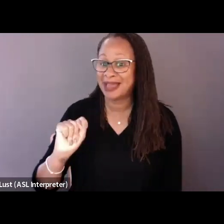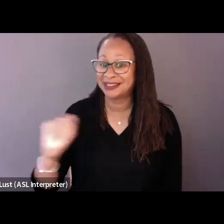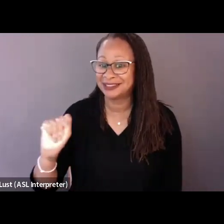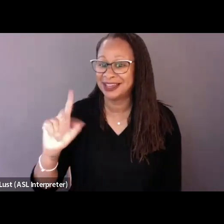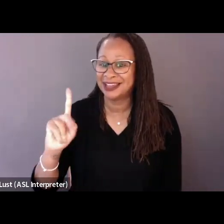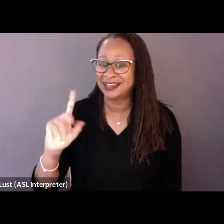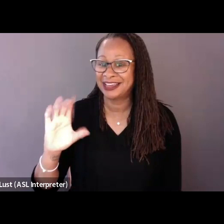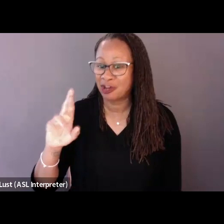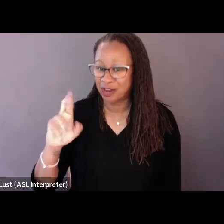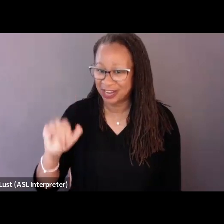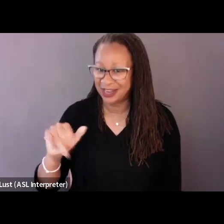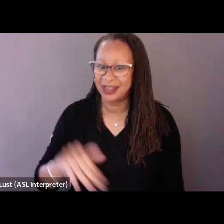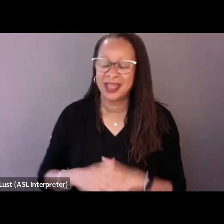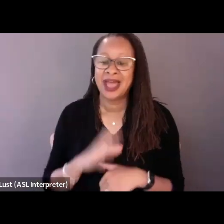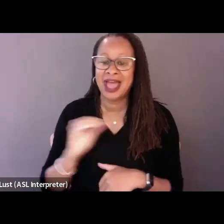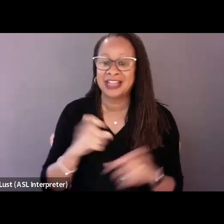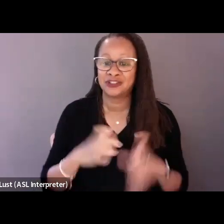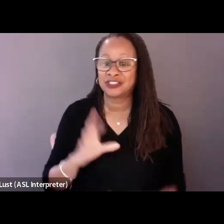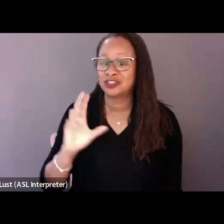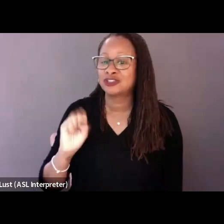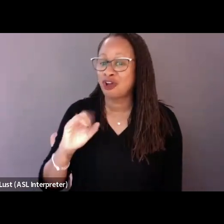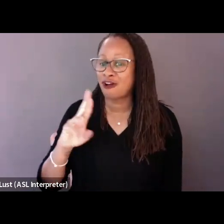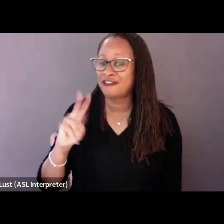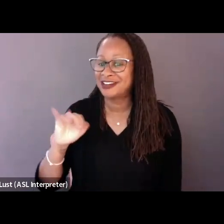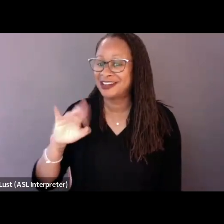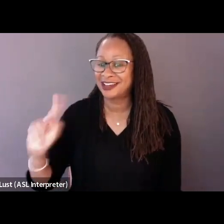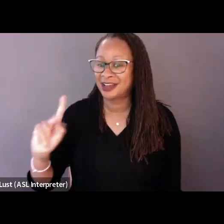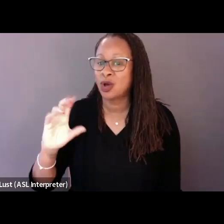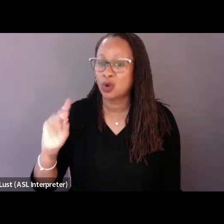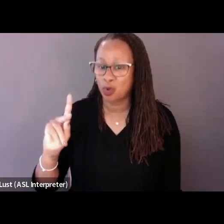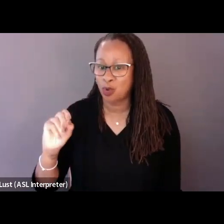Director Sarvnik Kaur, and Producer Koval Bhatia,